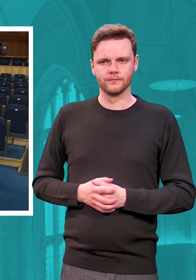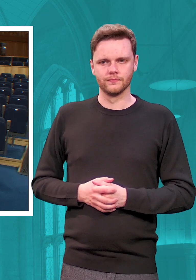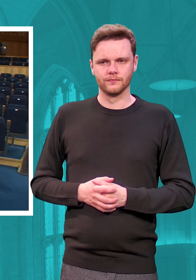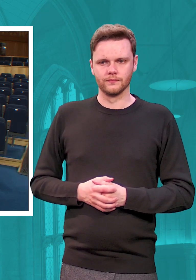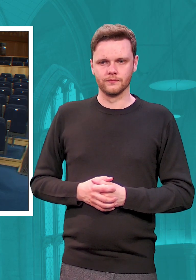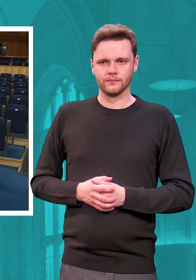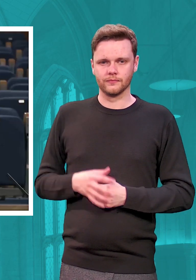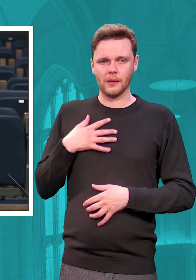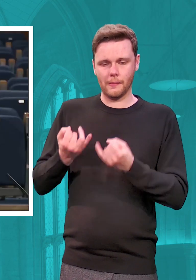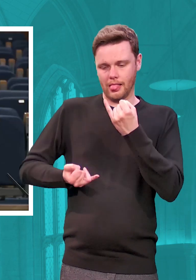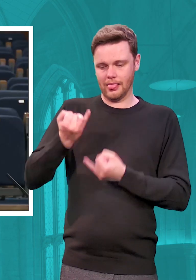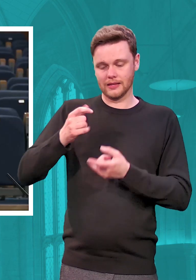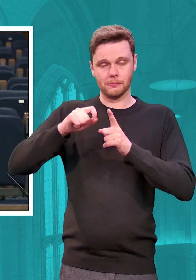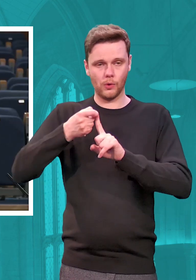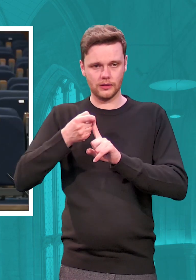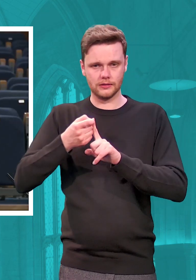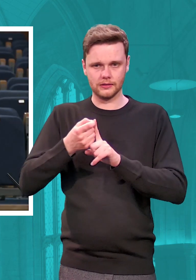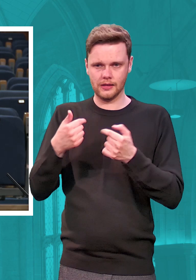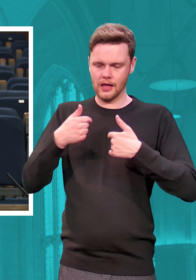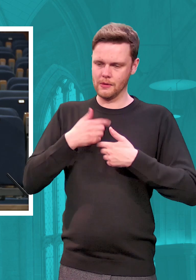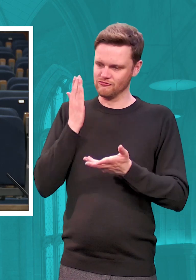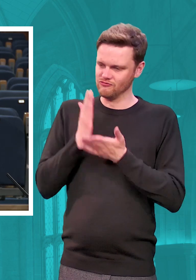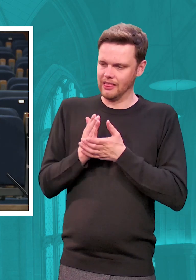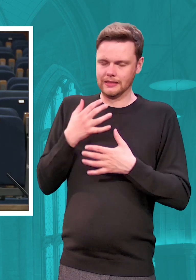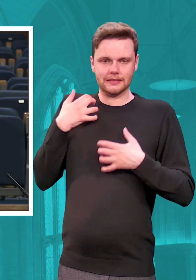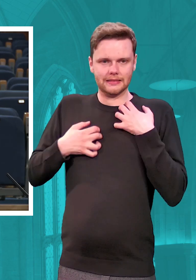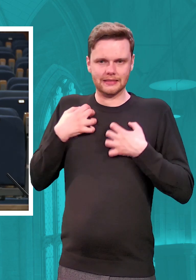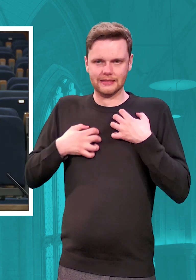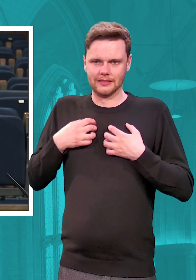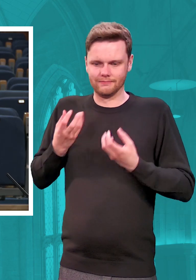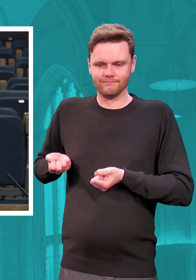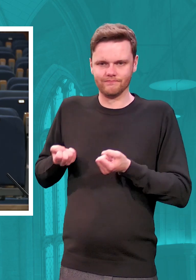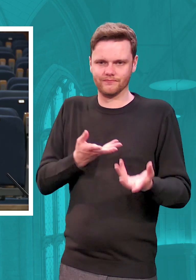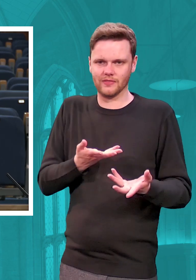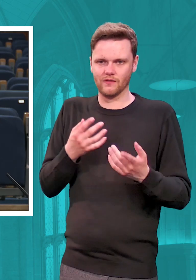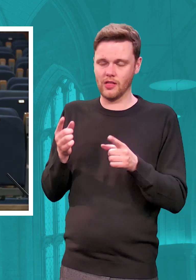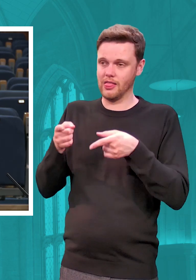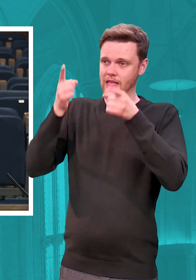My final point is that I am really excited about the introduction of the Head of Faith Action Programme.